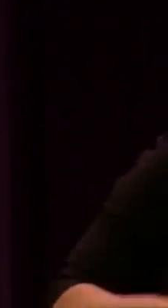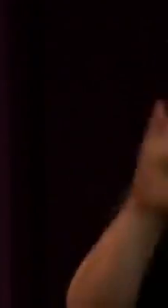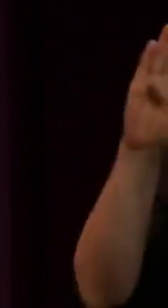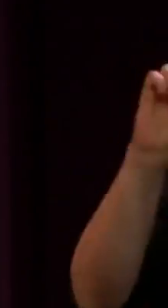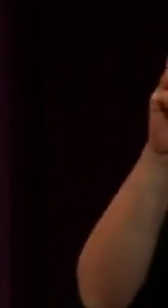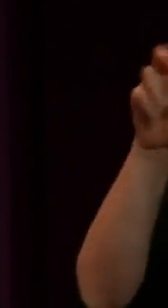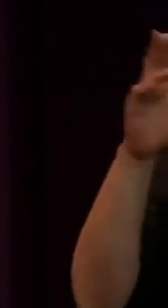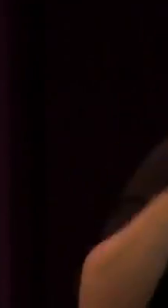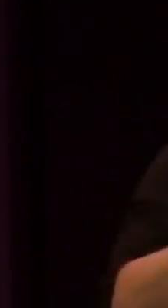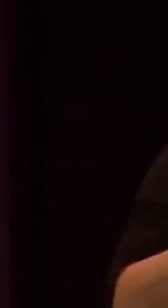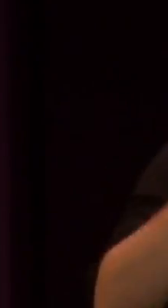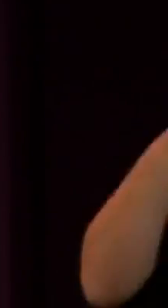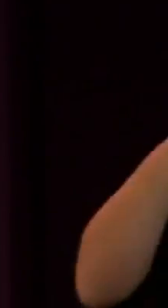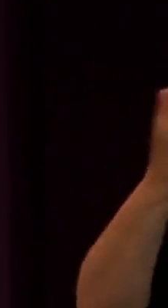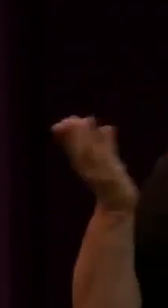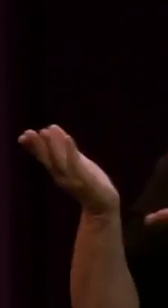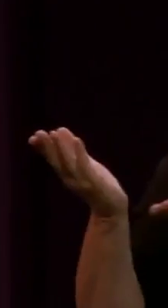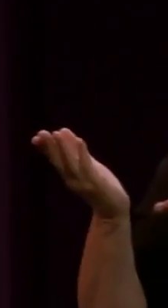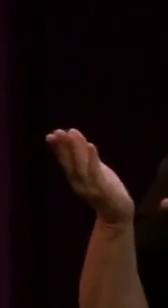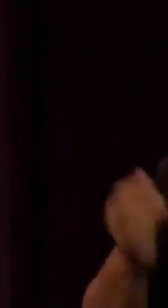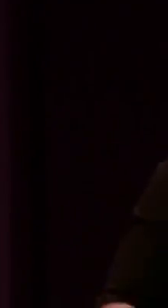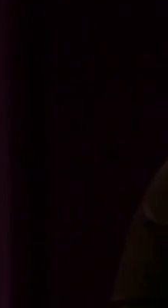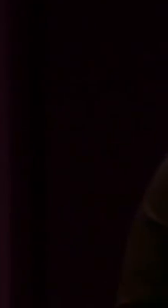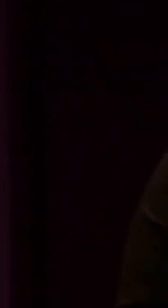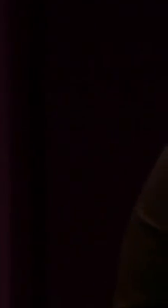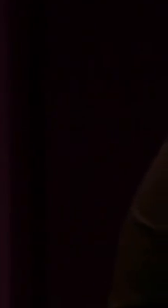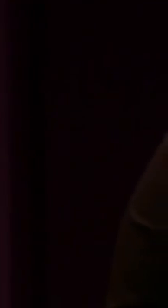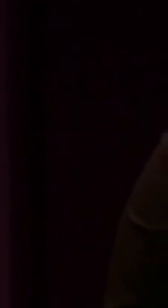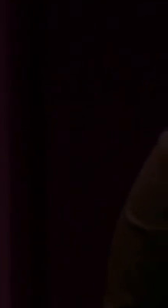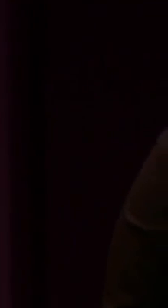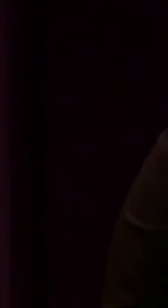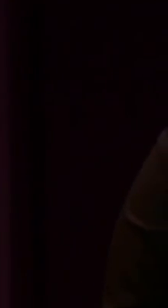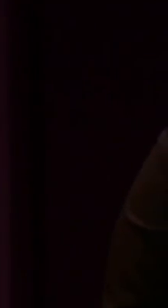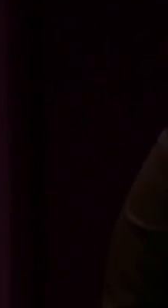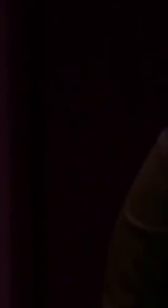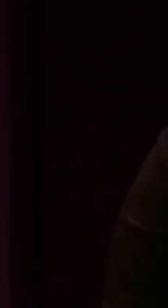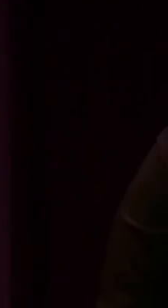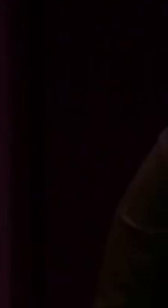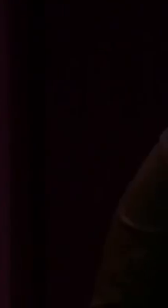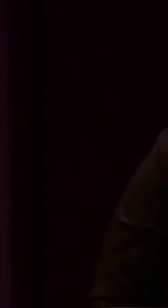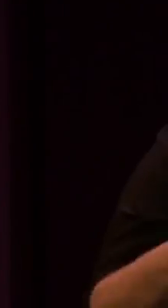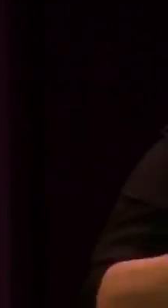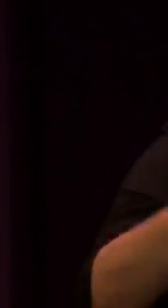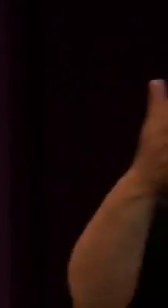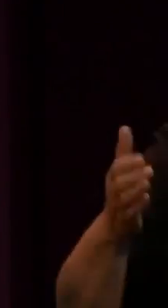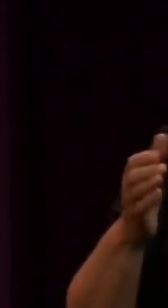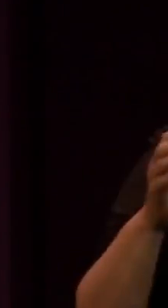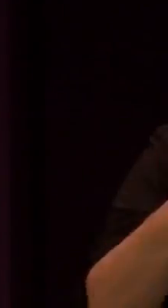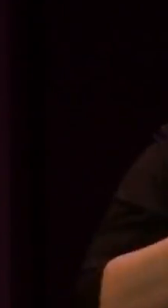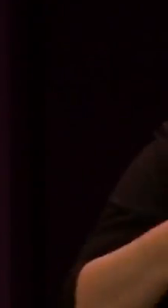AND THE REST OF THE MEMBERS OF THE COMMISSION, OUR CHAIRMAN,